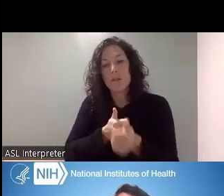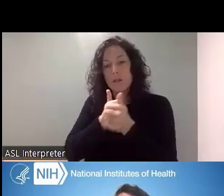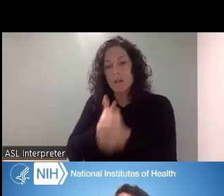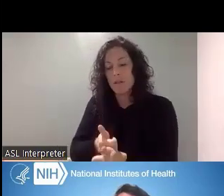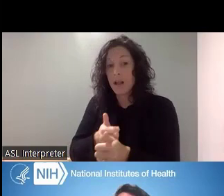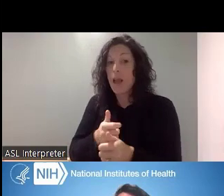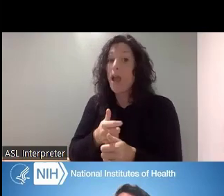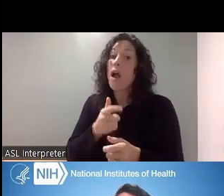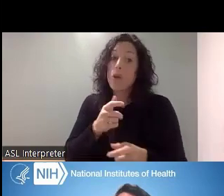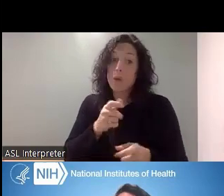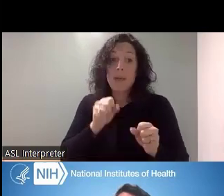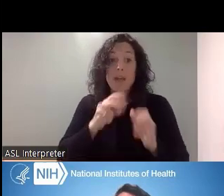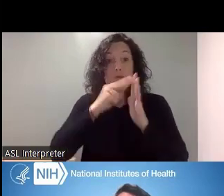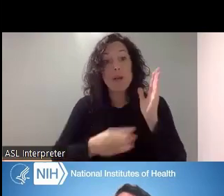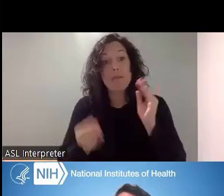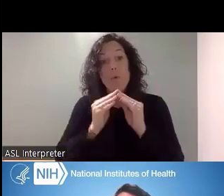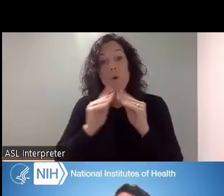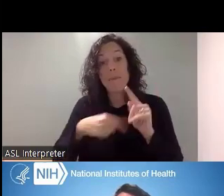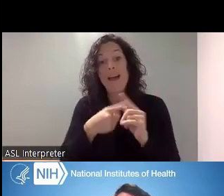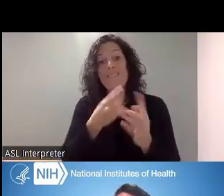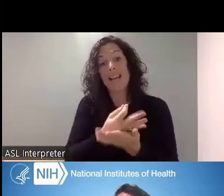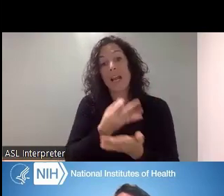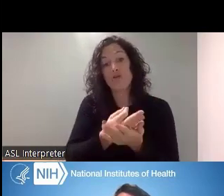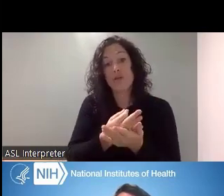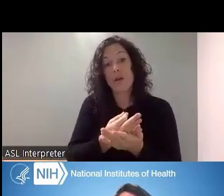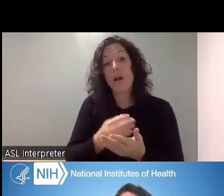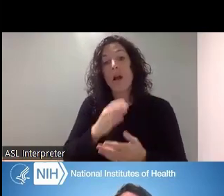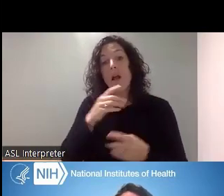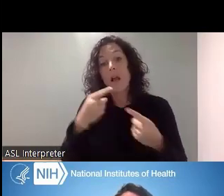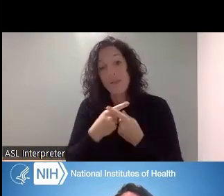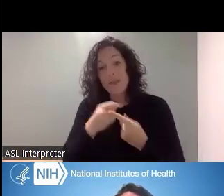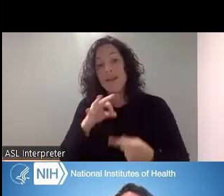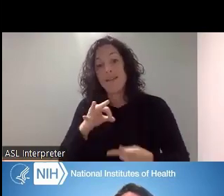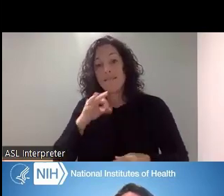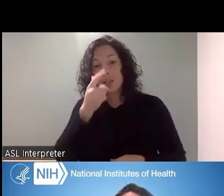of interest policies on our OER website, which is linked here for you on the slide.